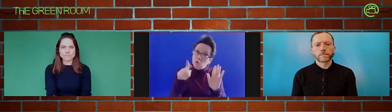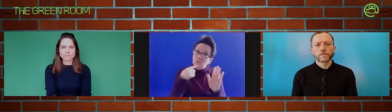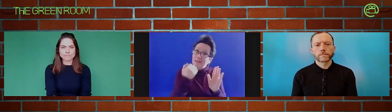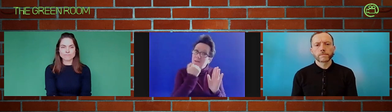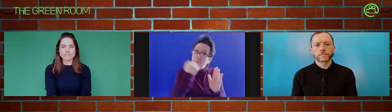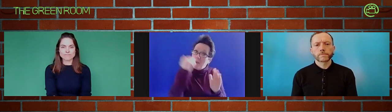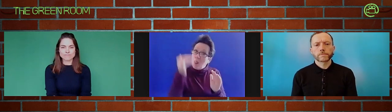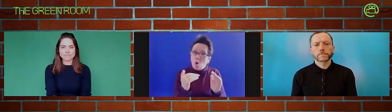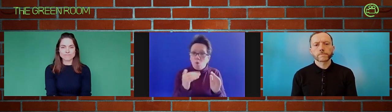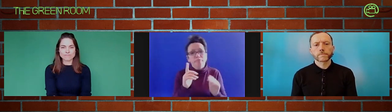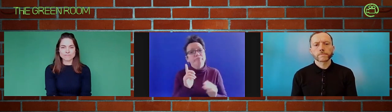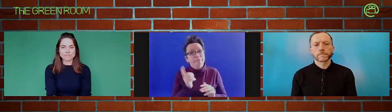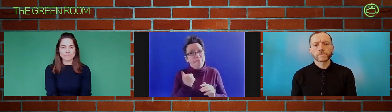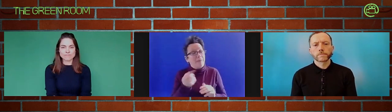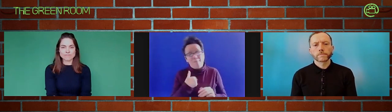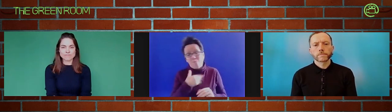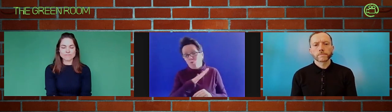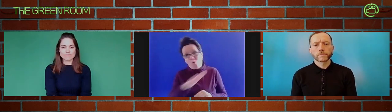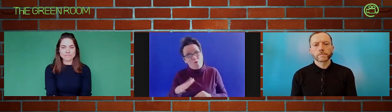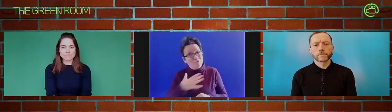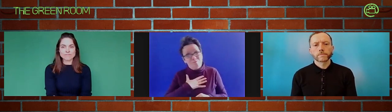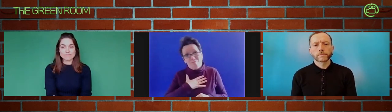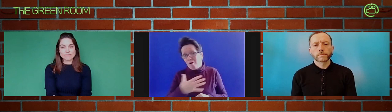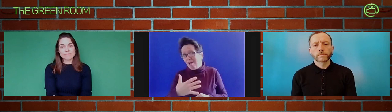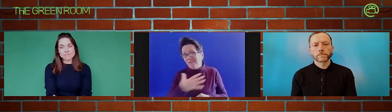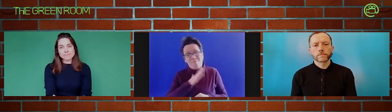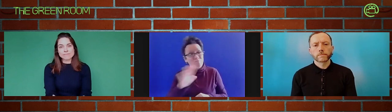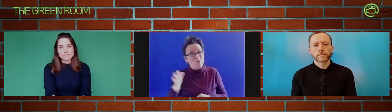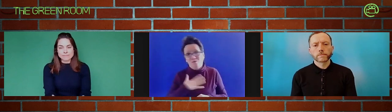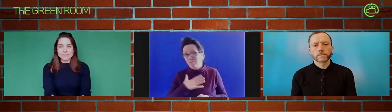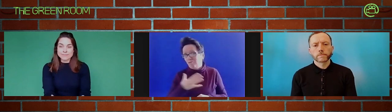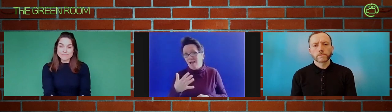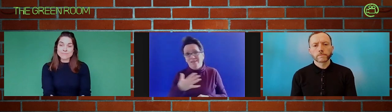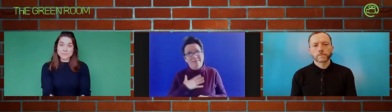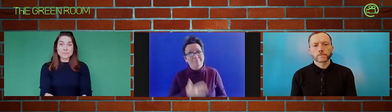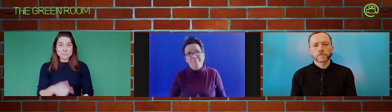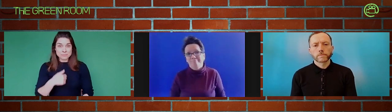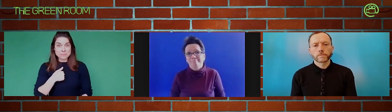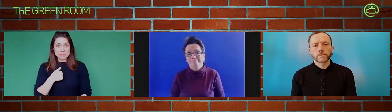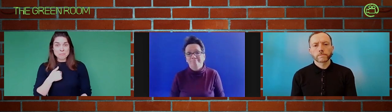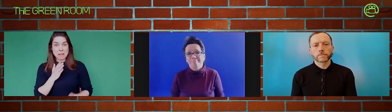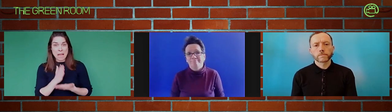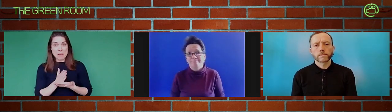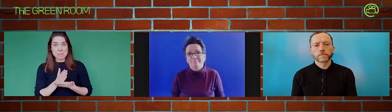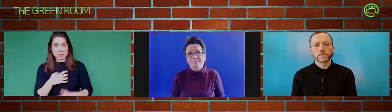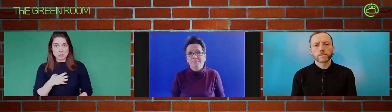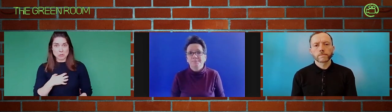I'm just not surprised I was quite shocked because I've always thought that